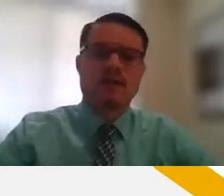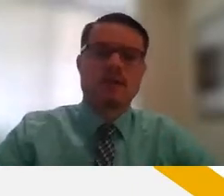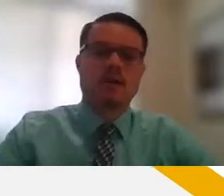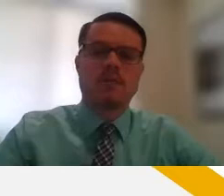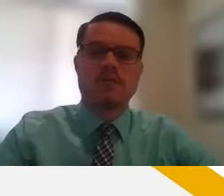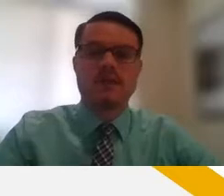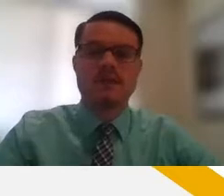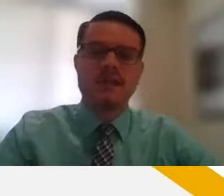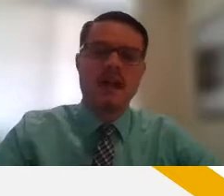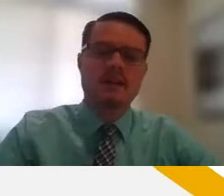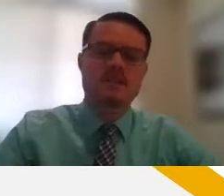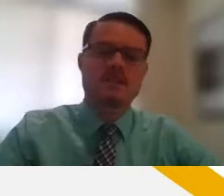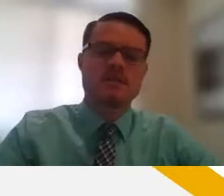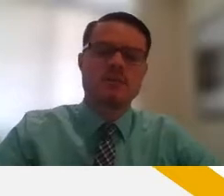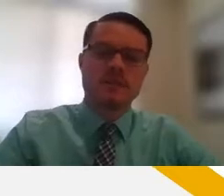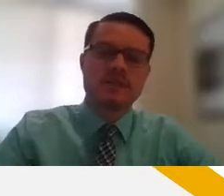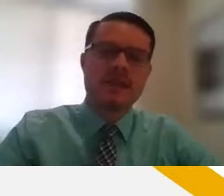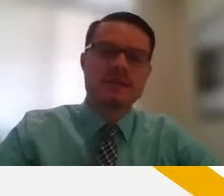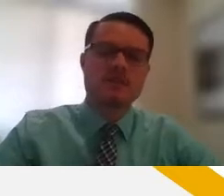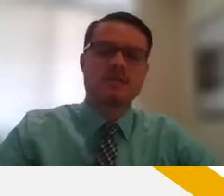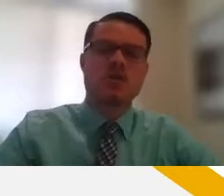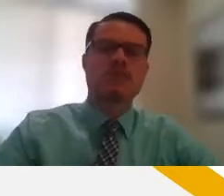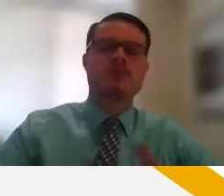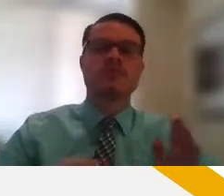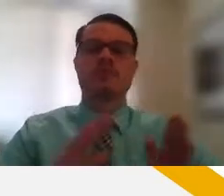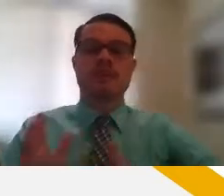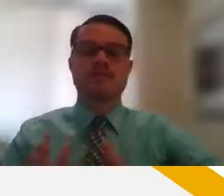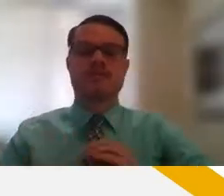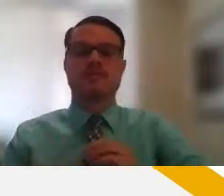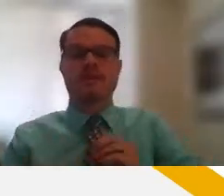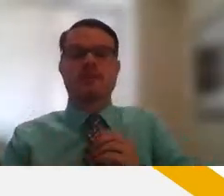What the DD Act did was it offered states federal funds